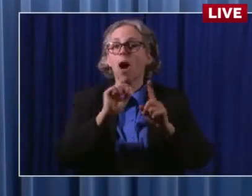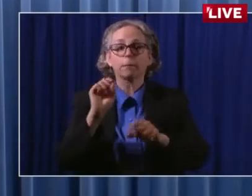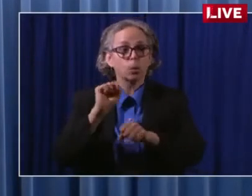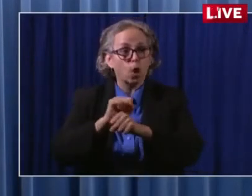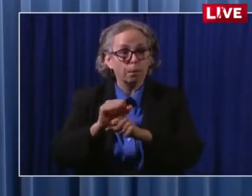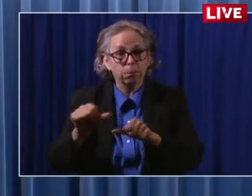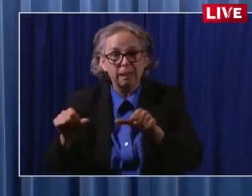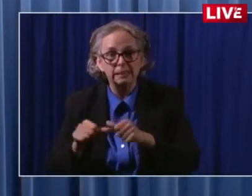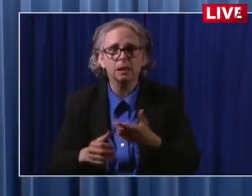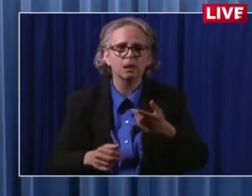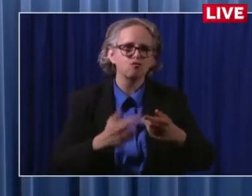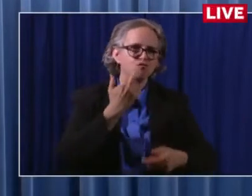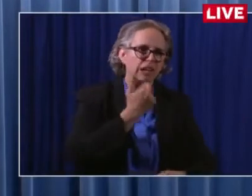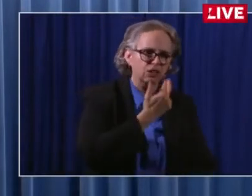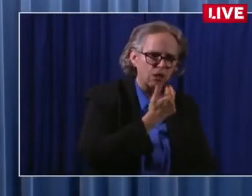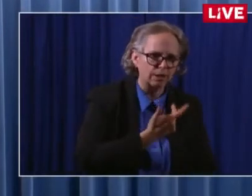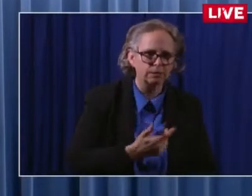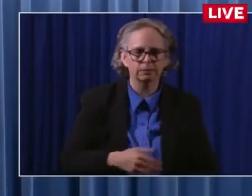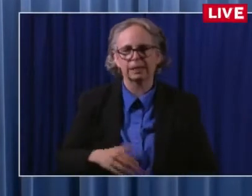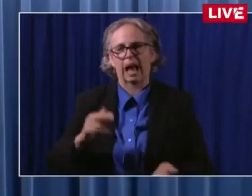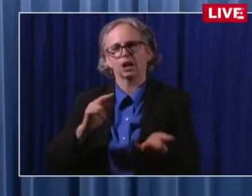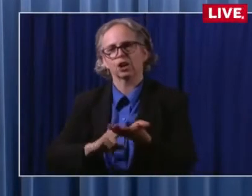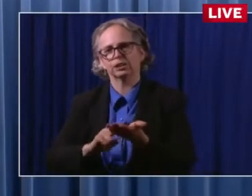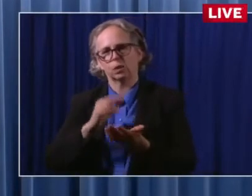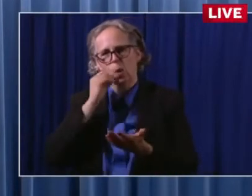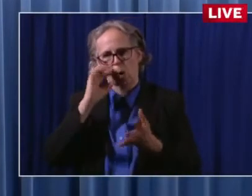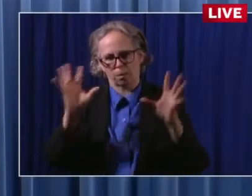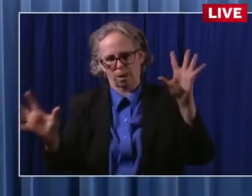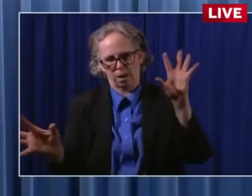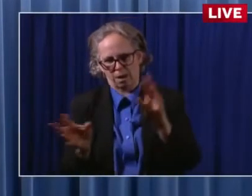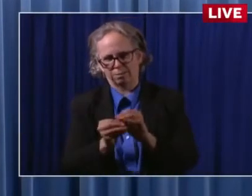SETTING SUCH AS WORKPLACES, RESTAURANTS, AND NURSING HOMES.